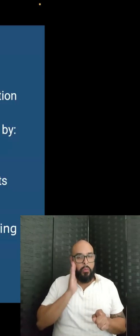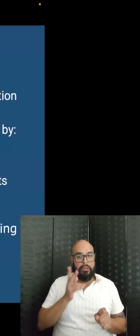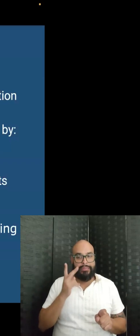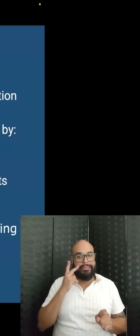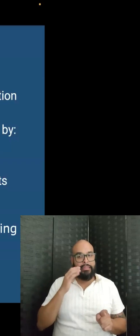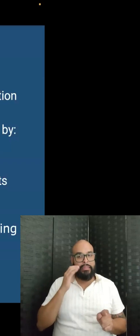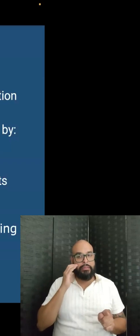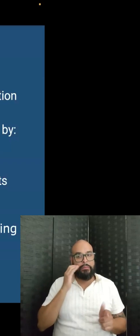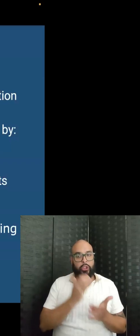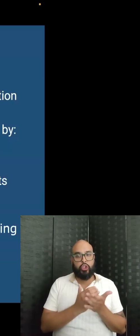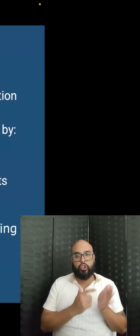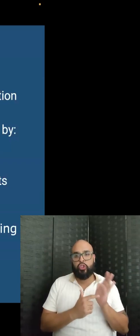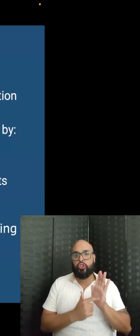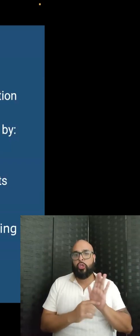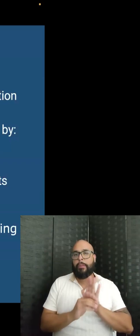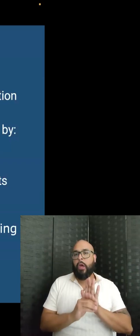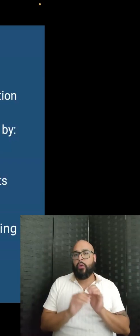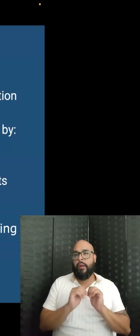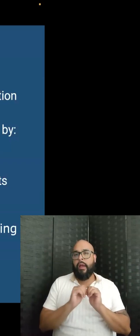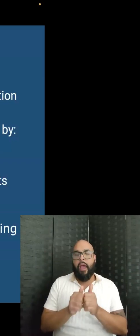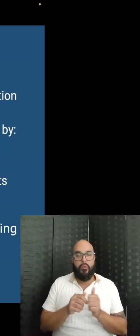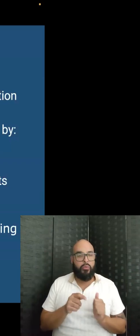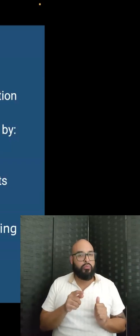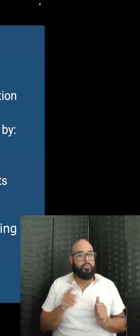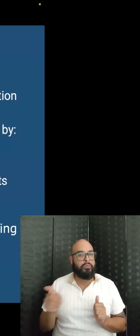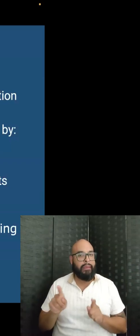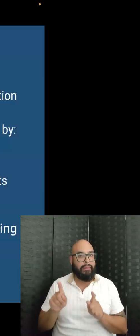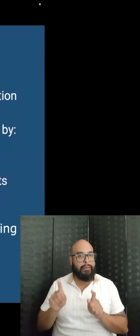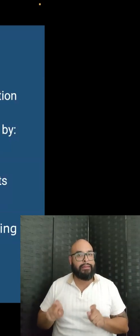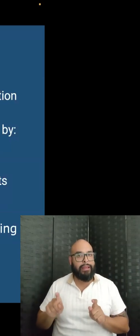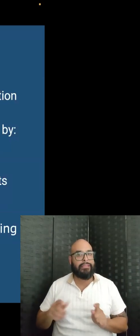But that auxiliary examiner would need to be that teacher of visually impaired that's